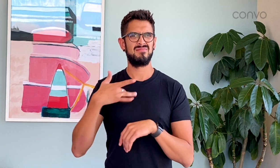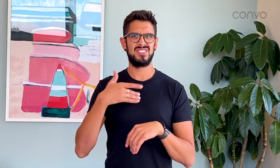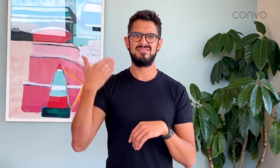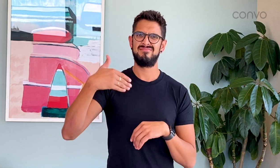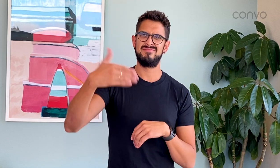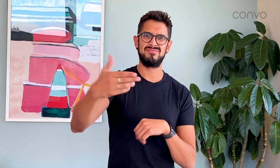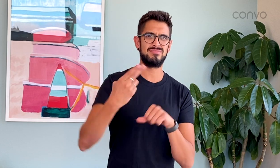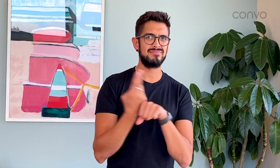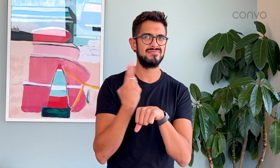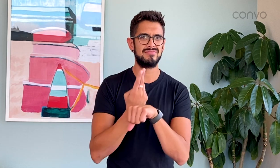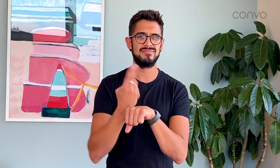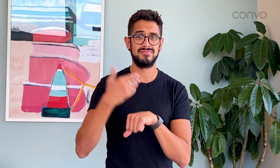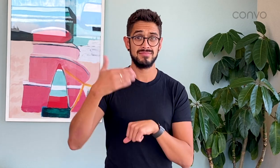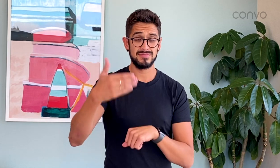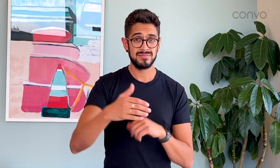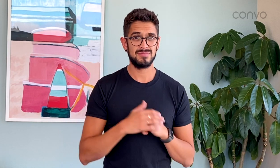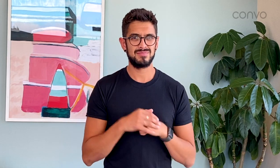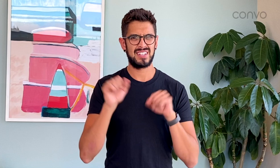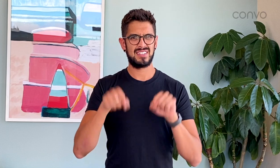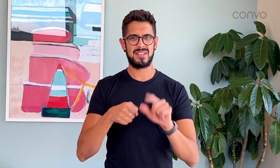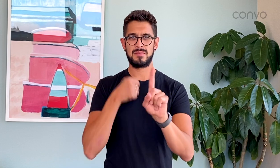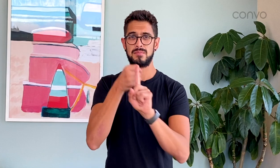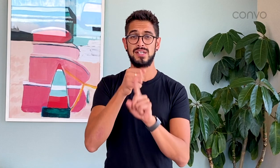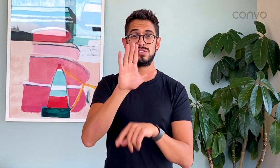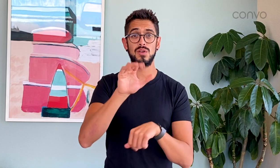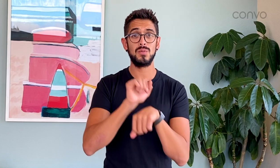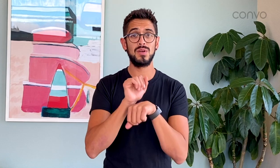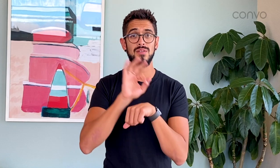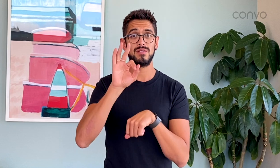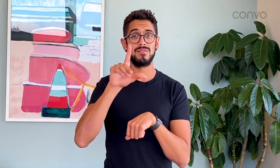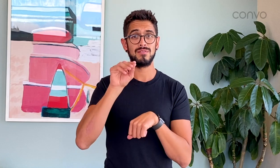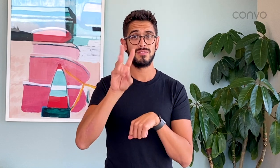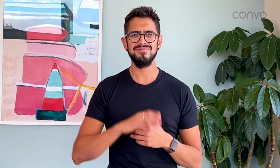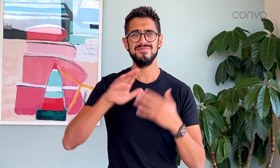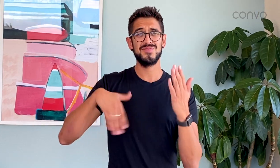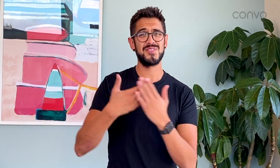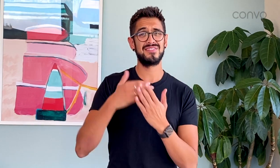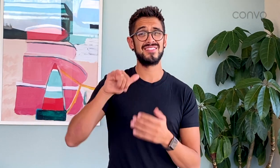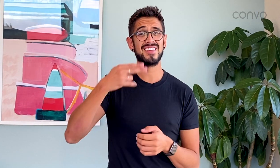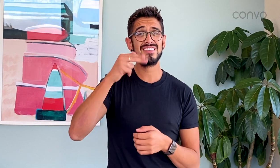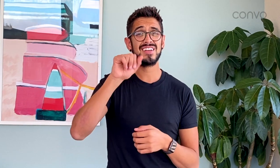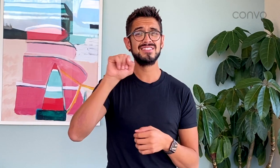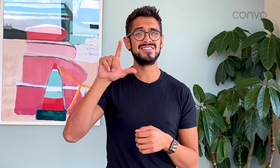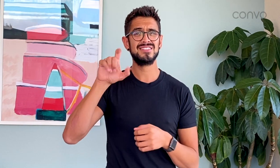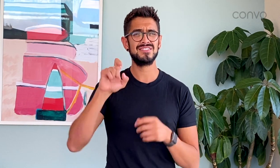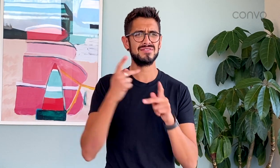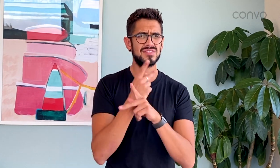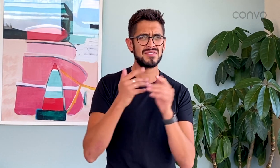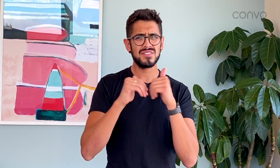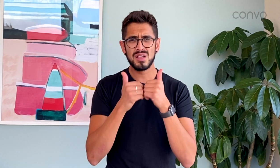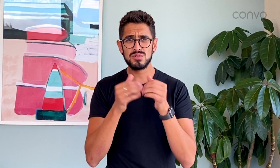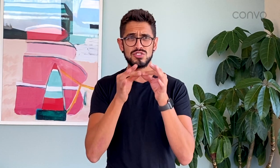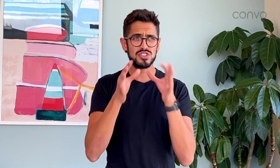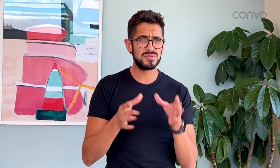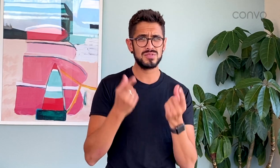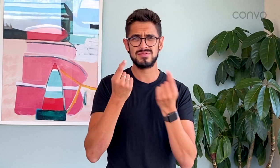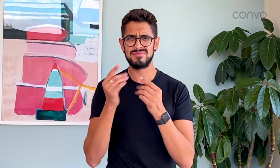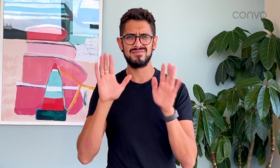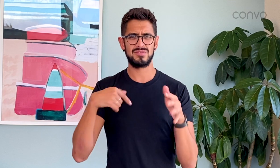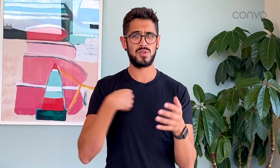daily necessities that can impact your workflow. All the hassle of figuring out what to do about an interpreter,